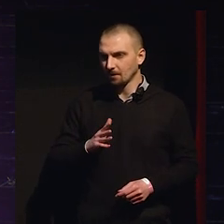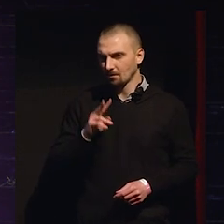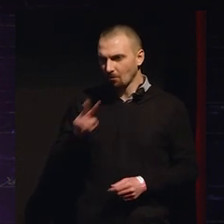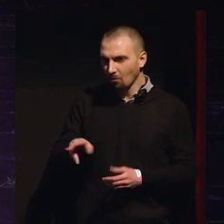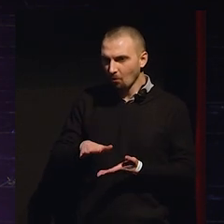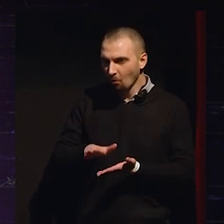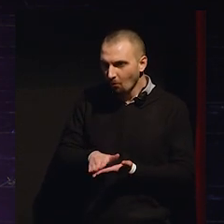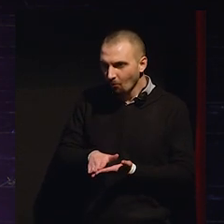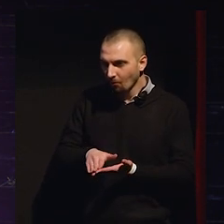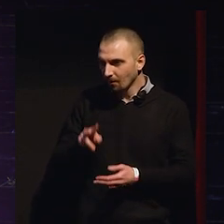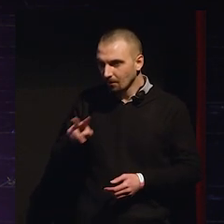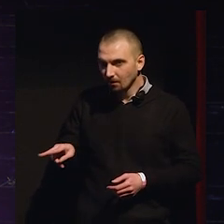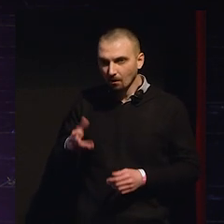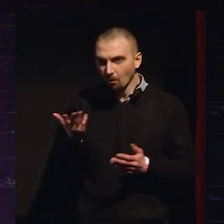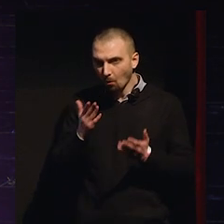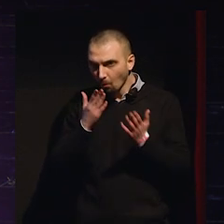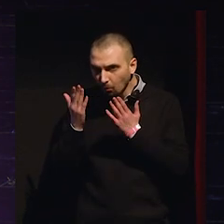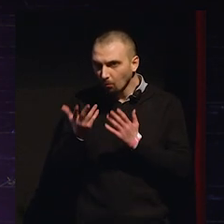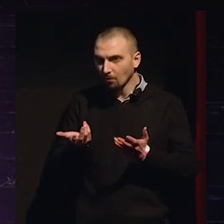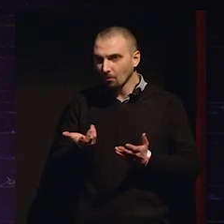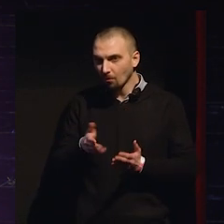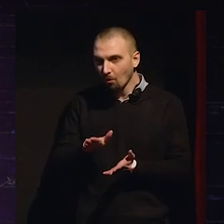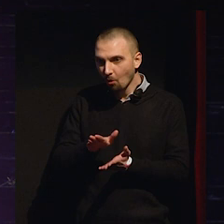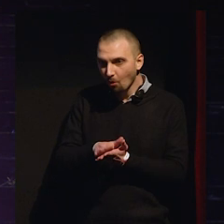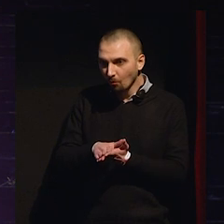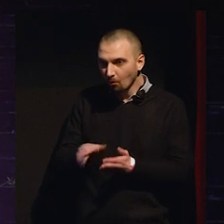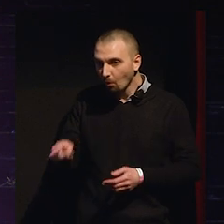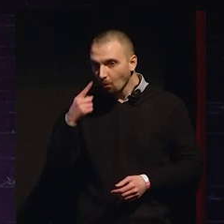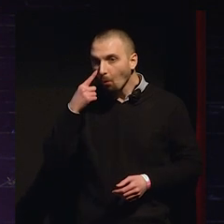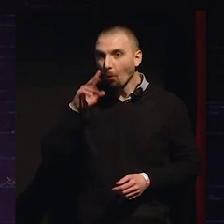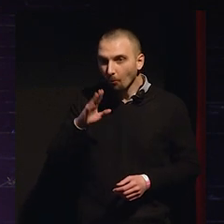they first read the writing. They ask: “Does your dog not see?”